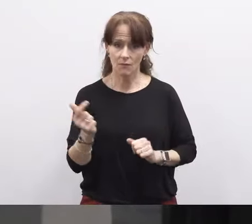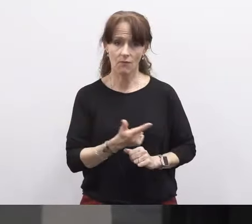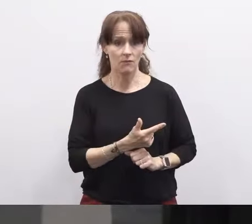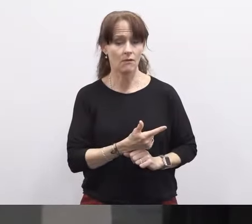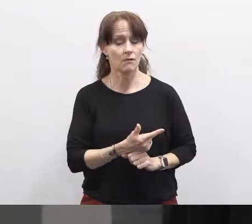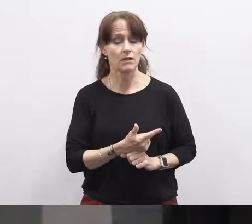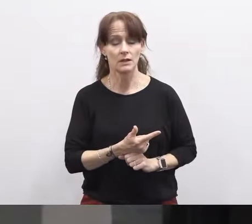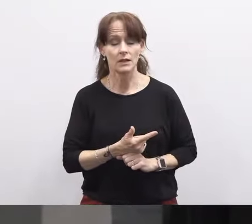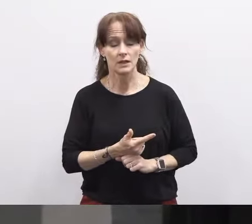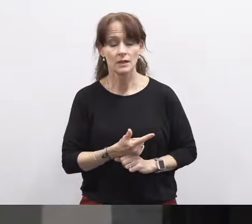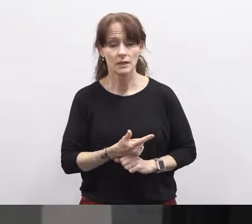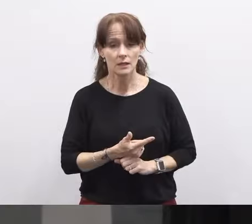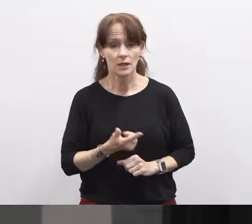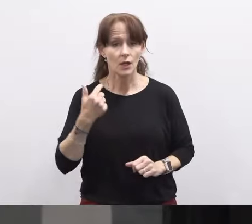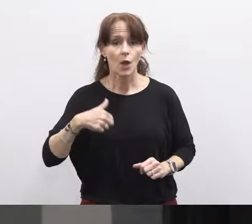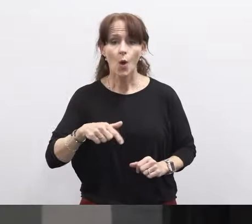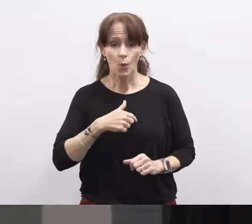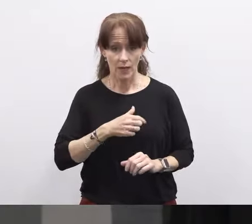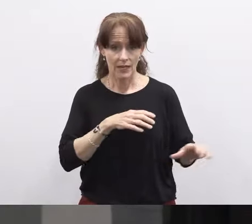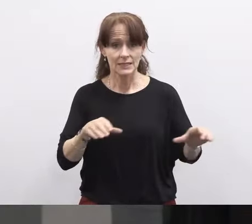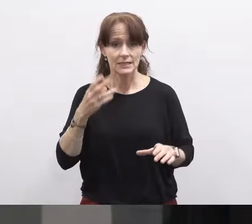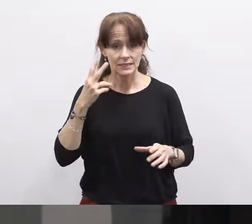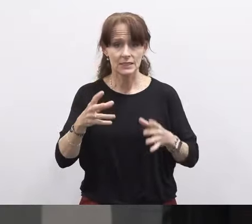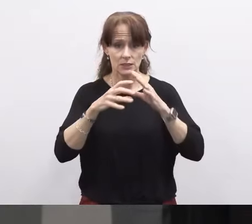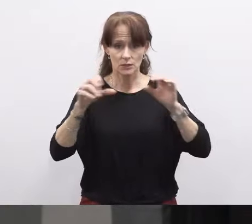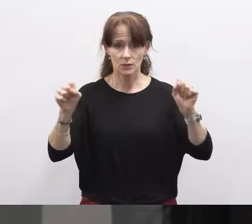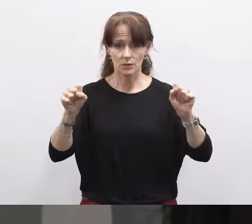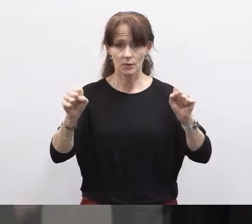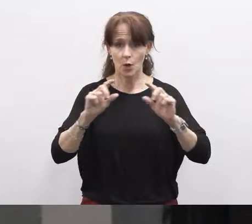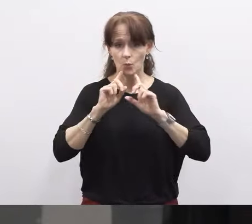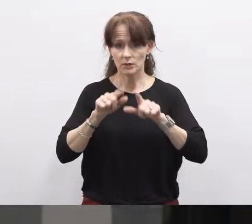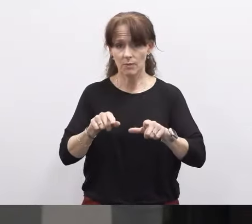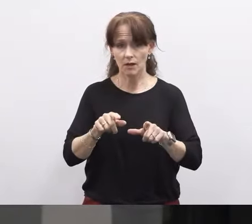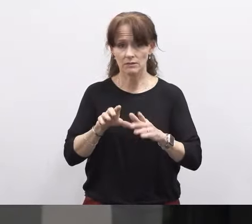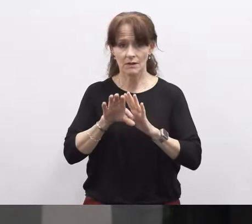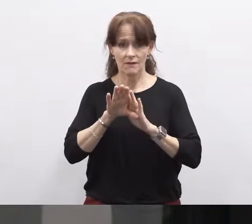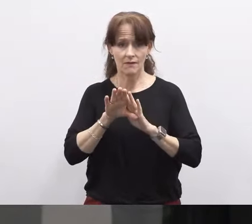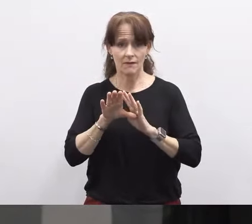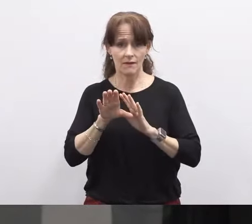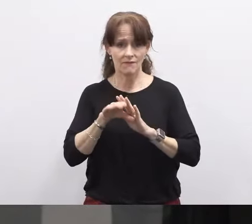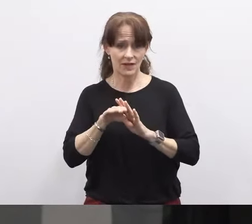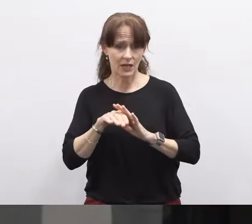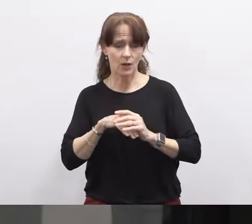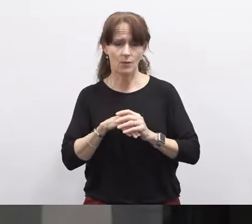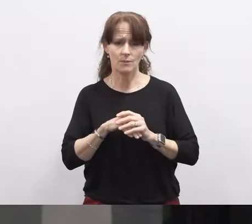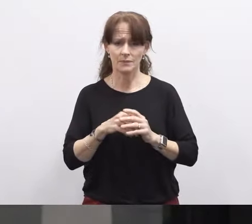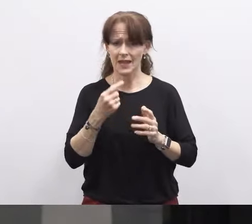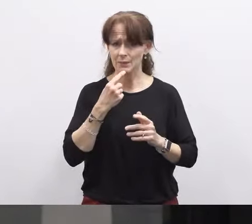Again, we did see the superintendent's response video. Again, I would like to state that,